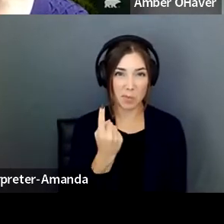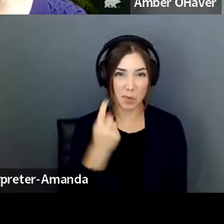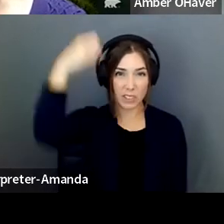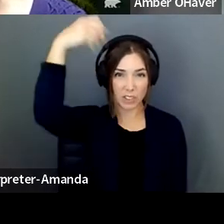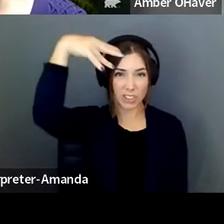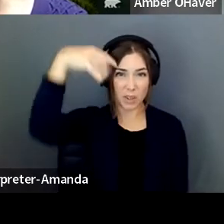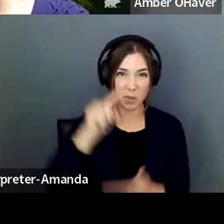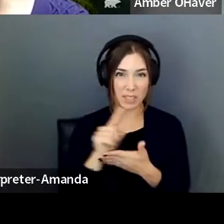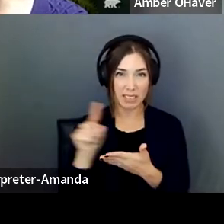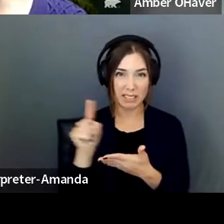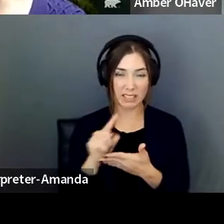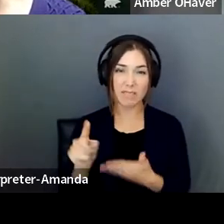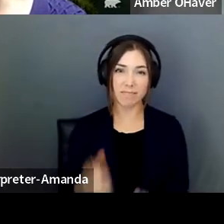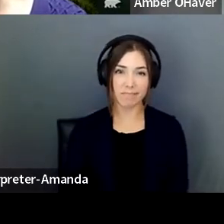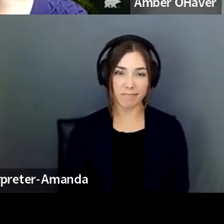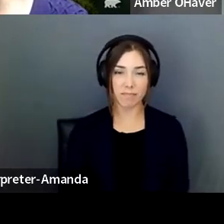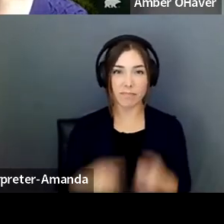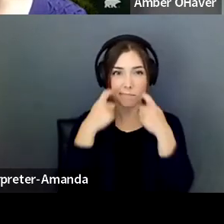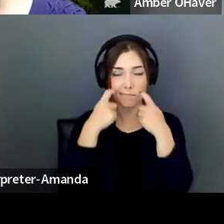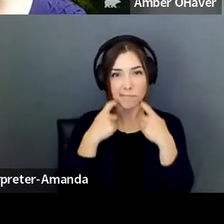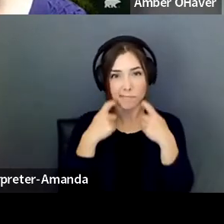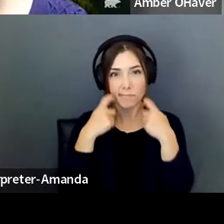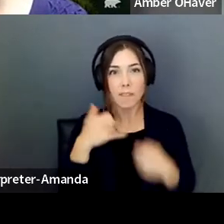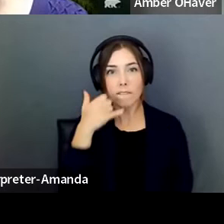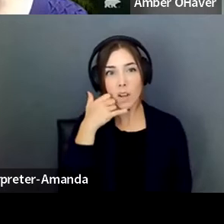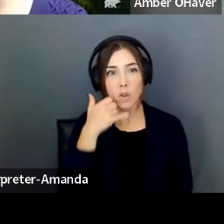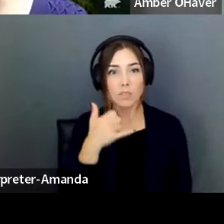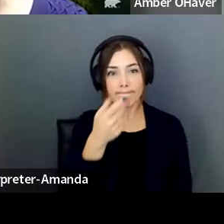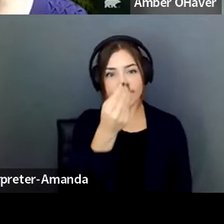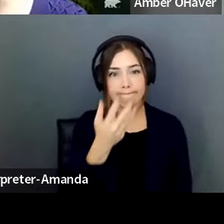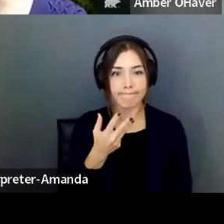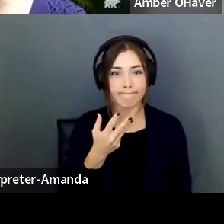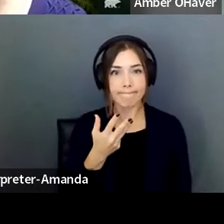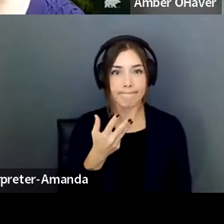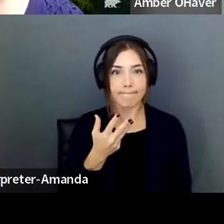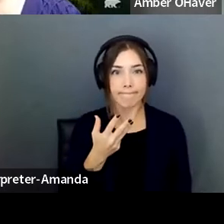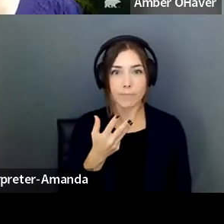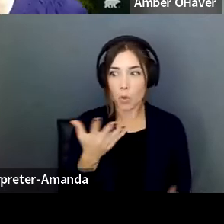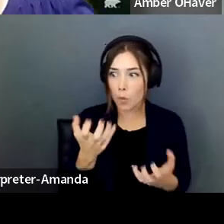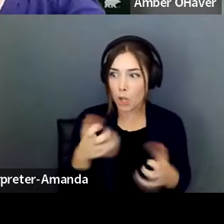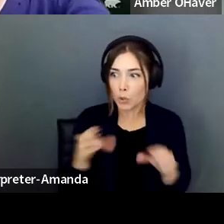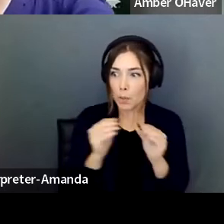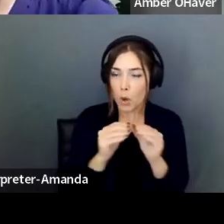And she is crying to me on the phone that she wants to do more but she can't take care of herself.